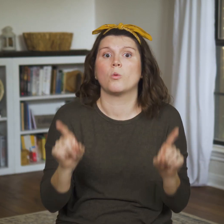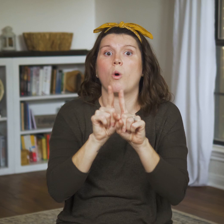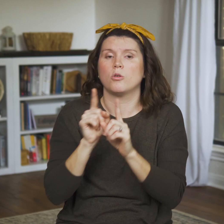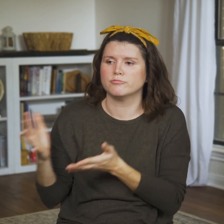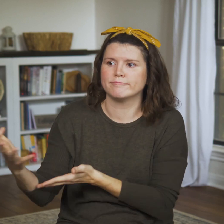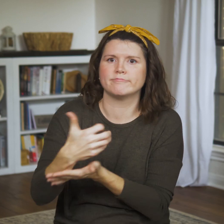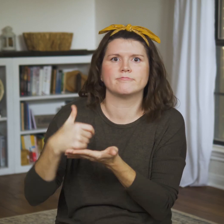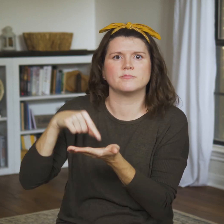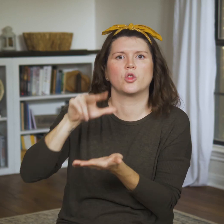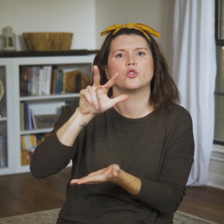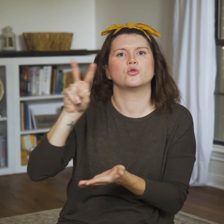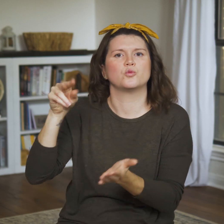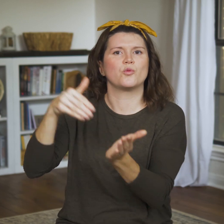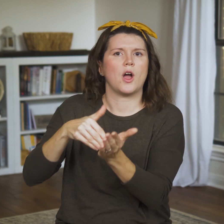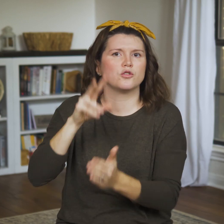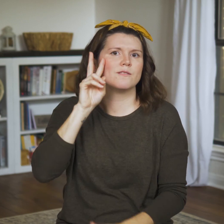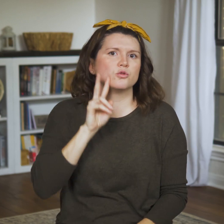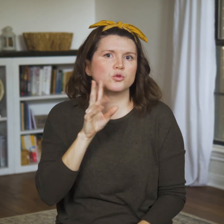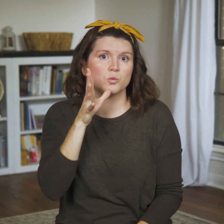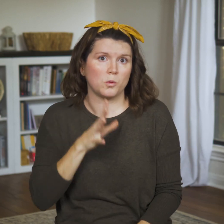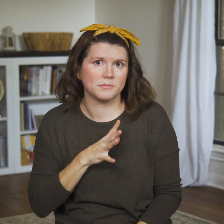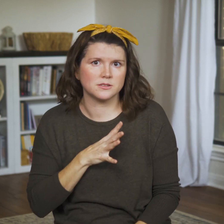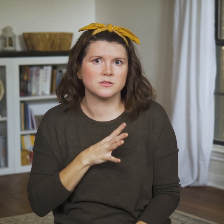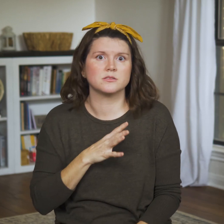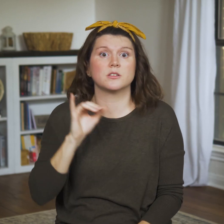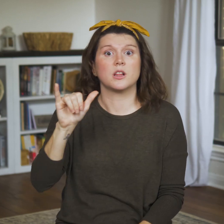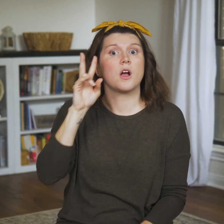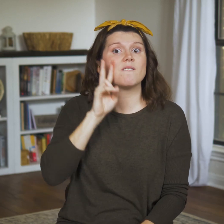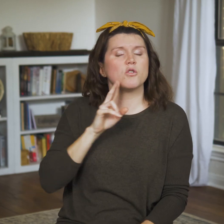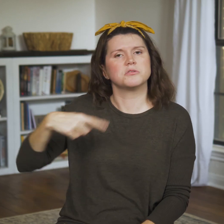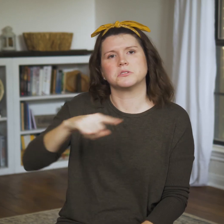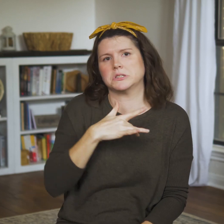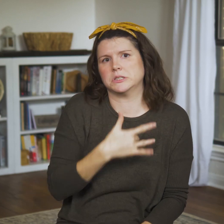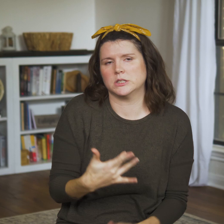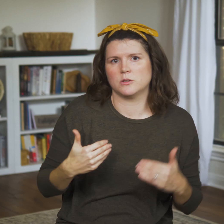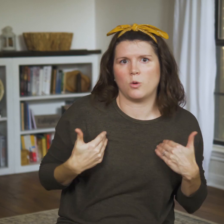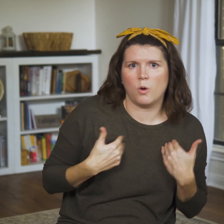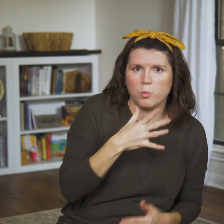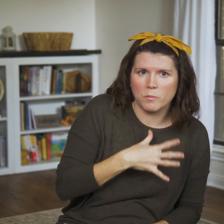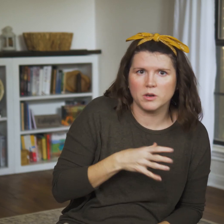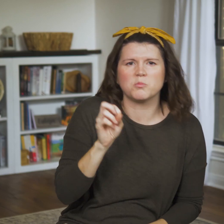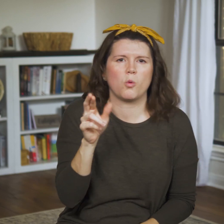The warriors purify themselves and their plunder,